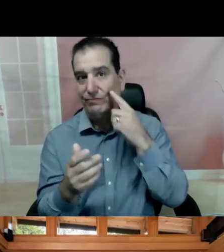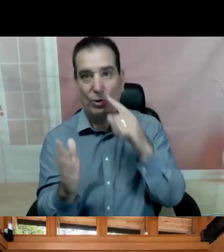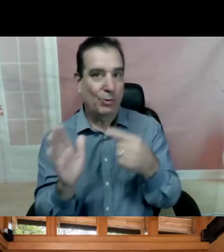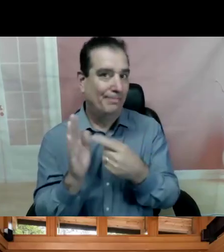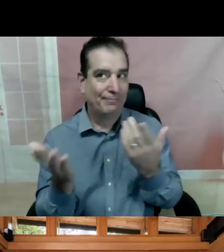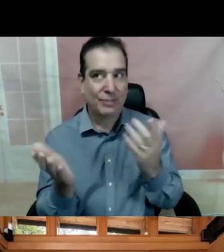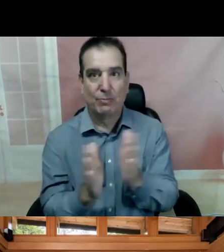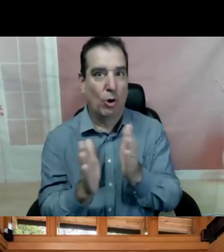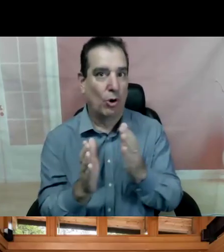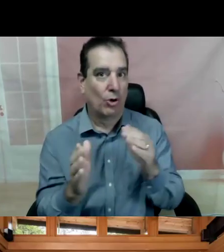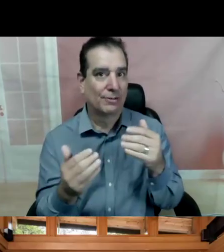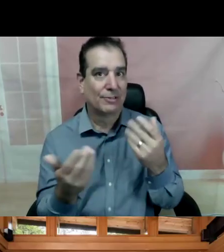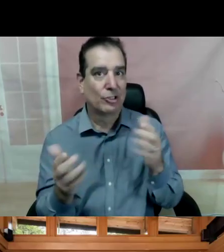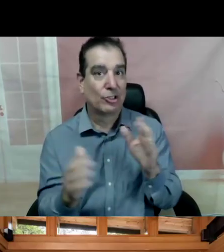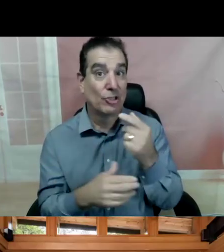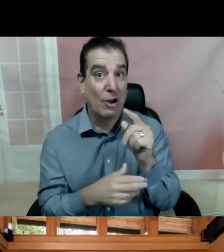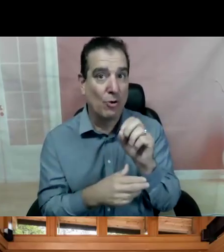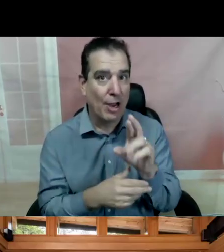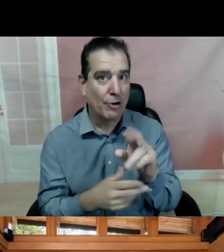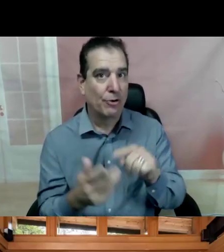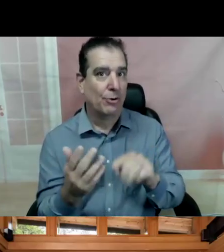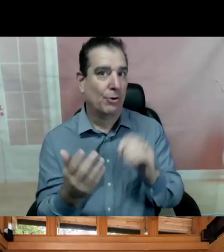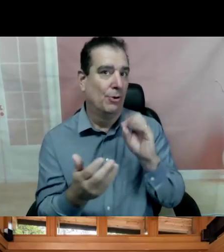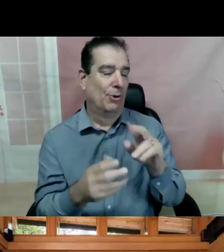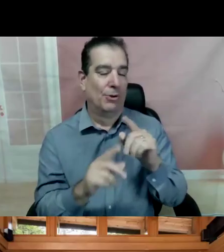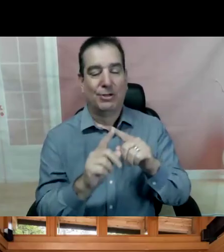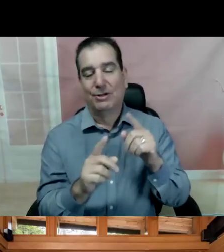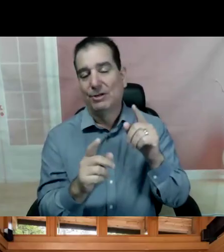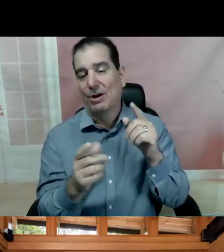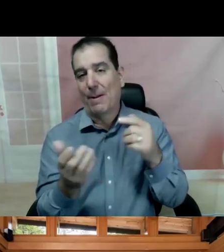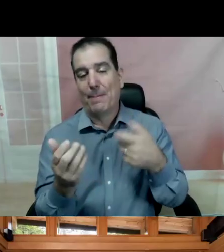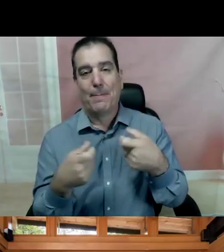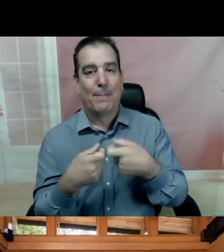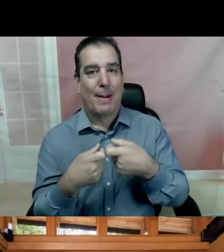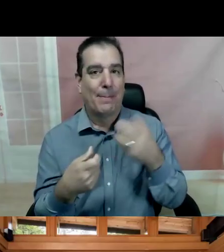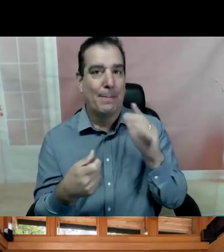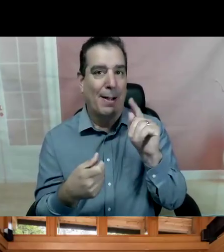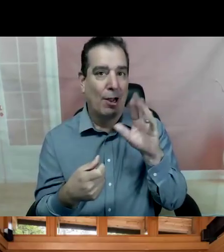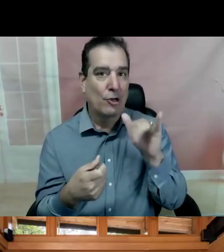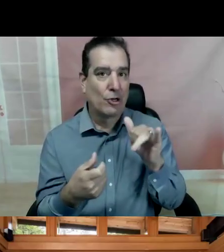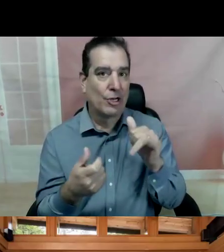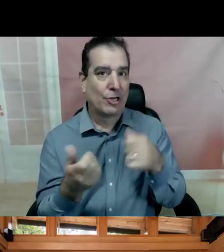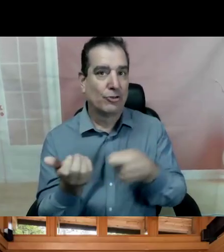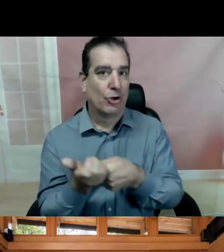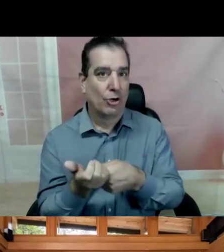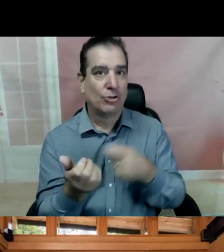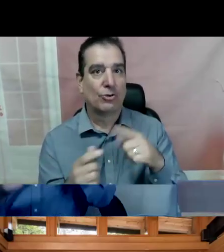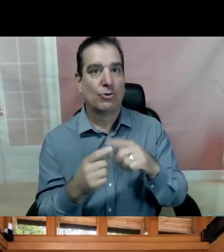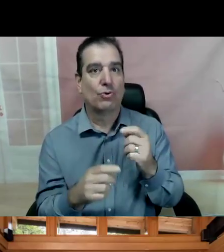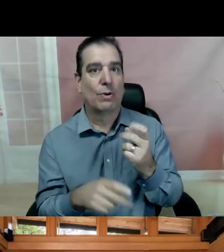for those kinds of services. For example, maybe like a small generator, or…maybe, like, a backup